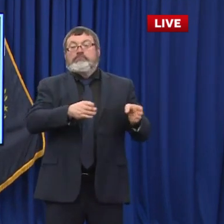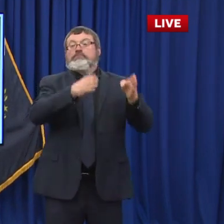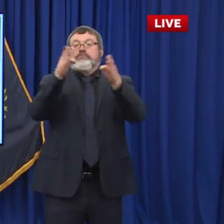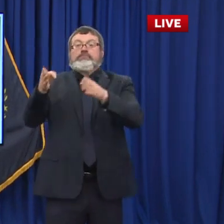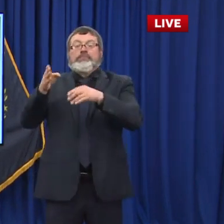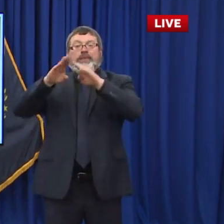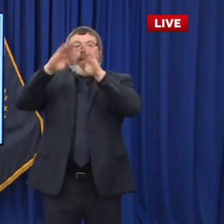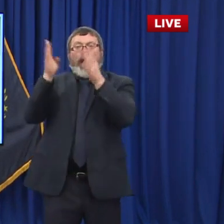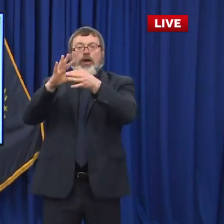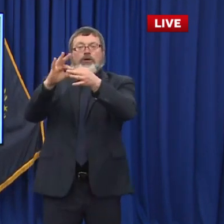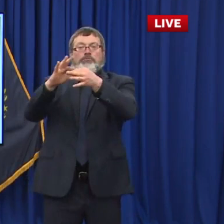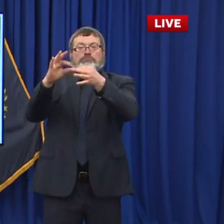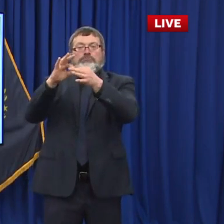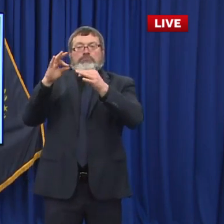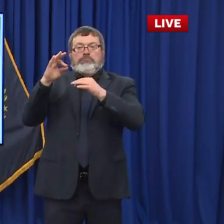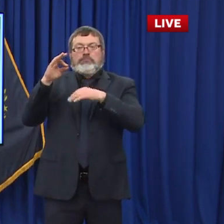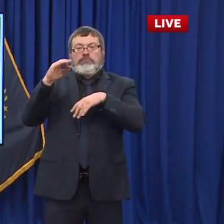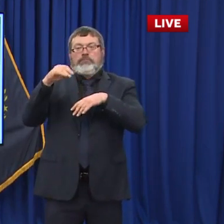WITH DR. BALLARD AT HEALTH AND HUMAN SERVICES.